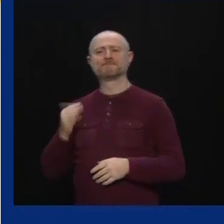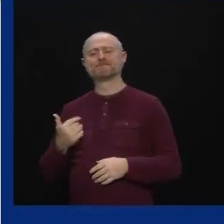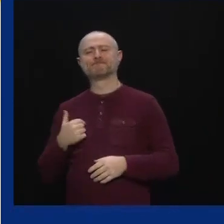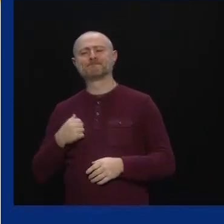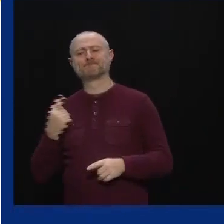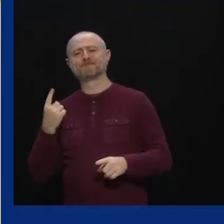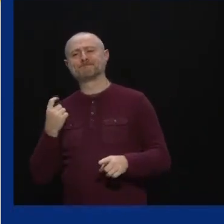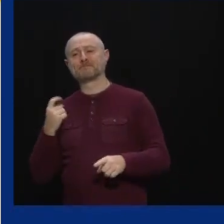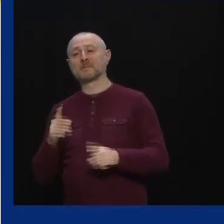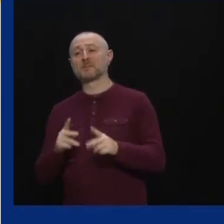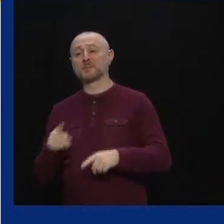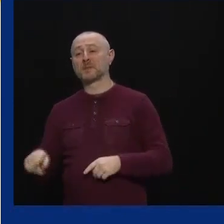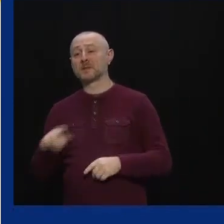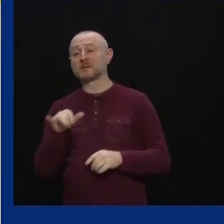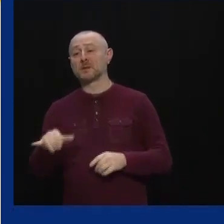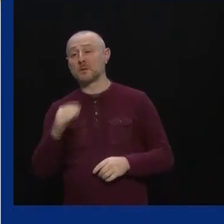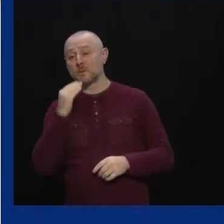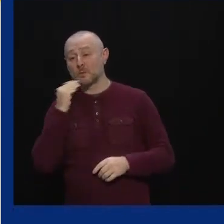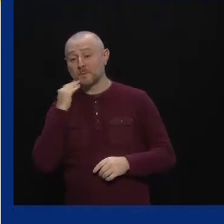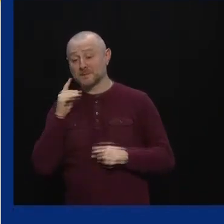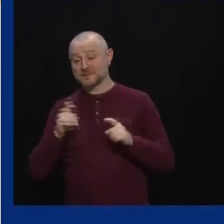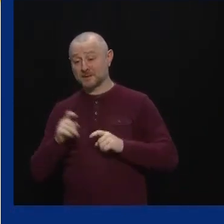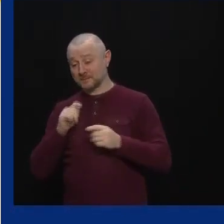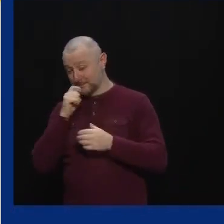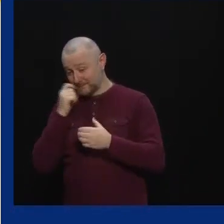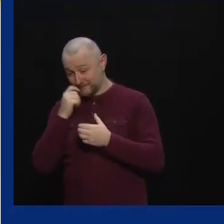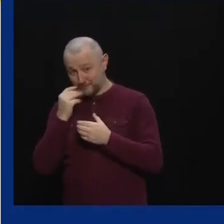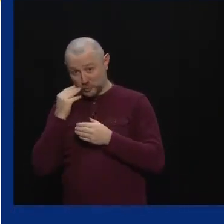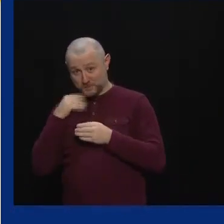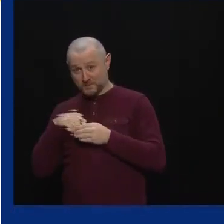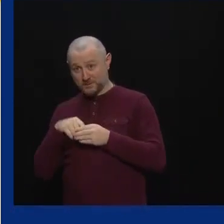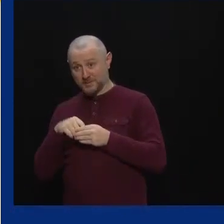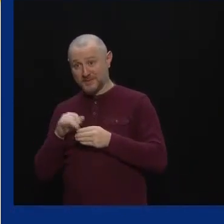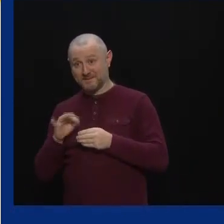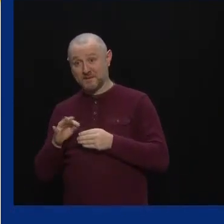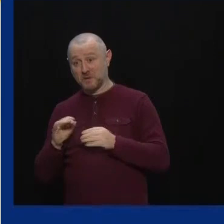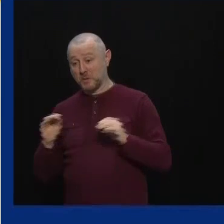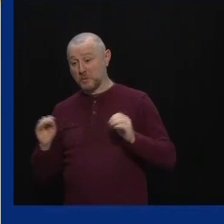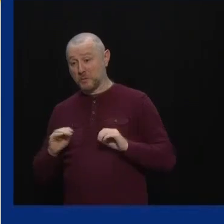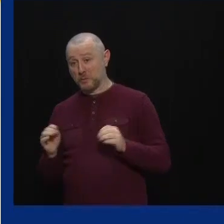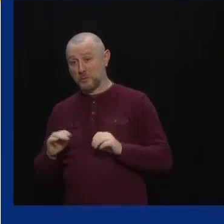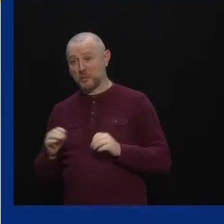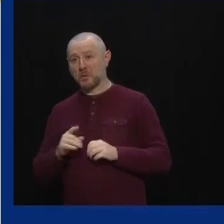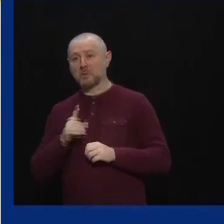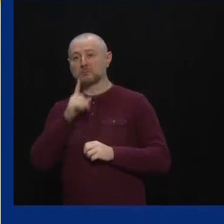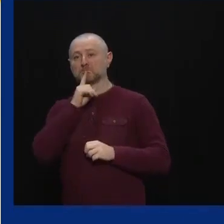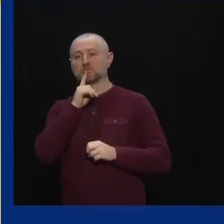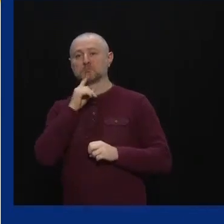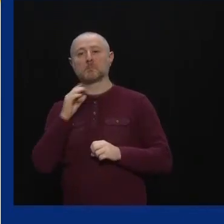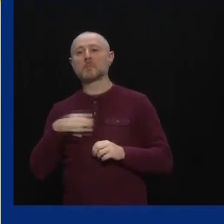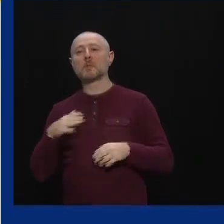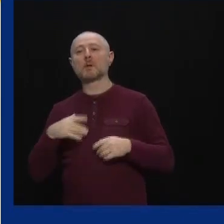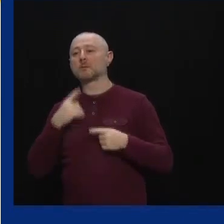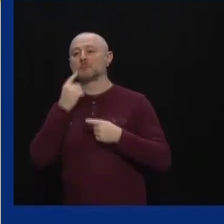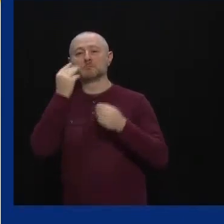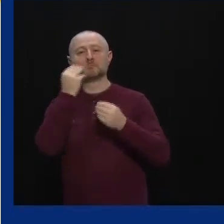MEANS BECAUSE PEOPLE ARE KEEPING THAT INFORMATION GENERALLY TO BUT MY THEORY IS -- IN THE END IT'S JUST A THEORY -- THAT